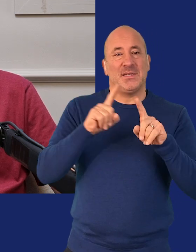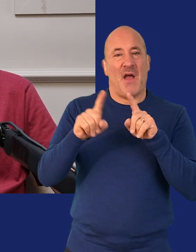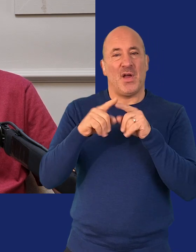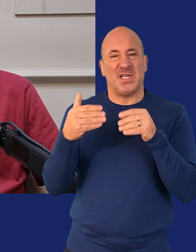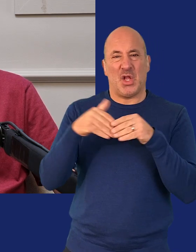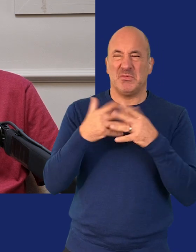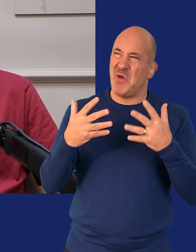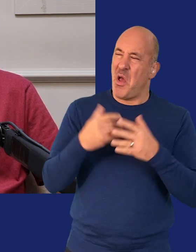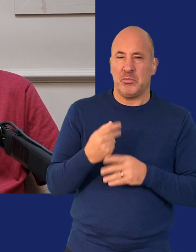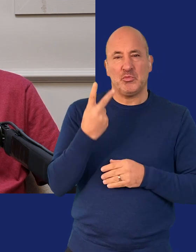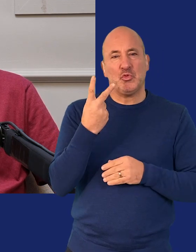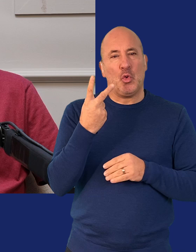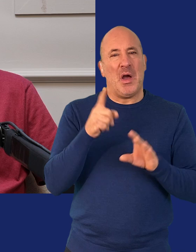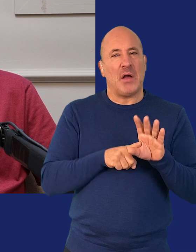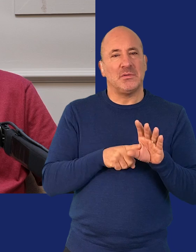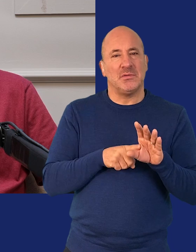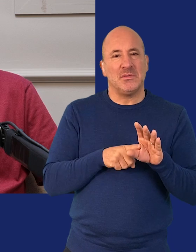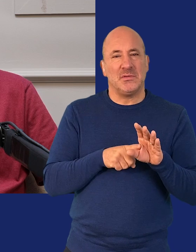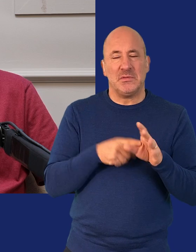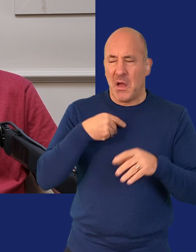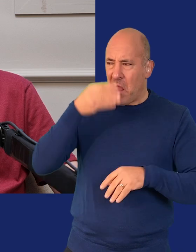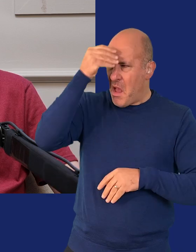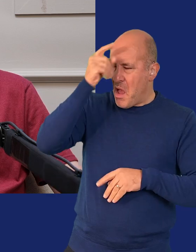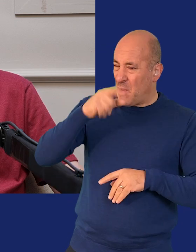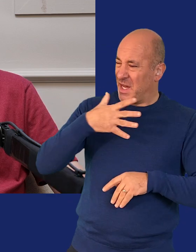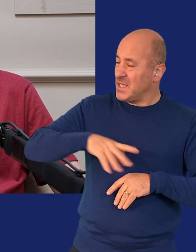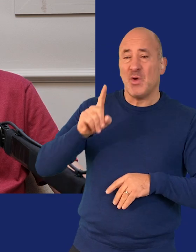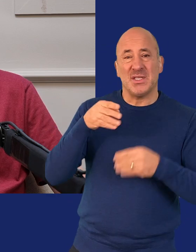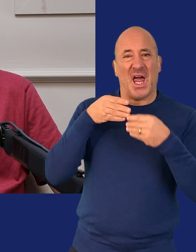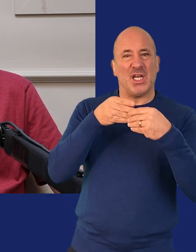Diversity and Inclusion now for a couple of years is we, we need that leadership.